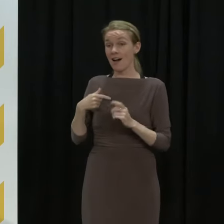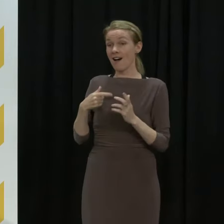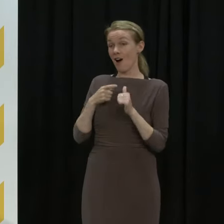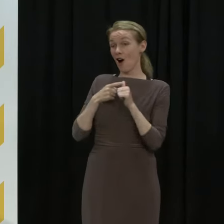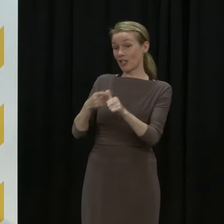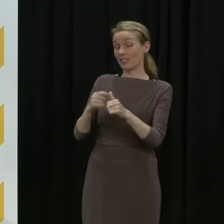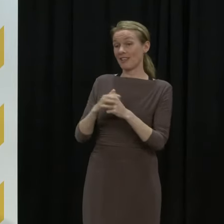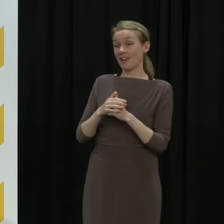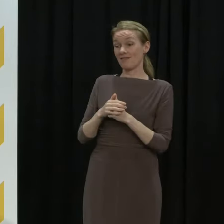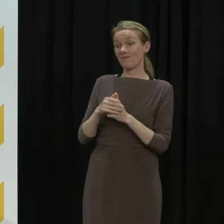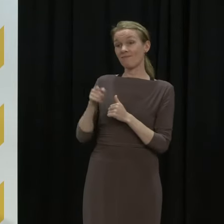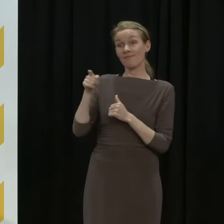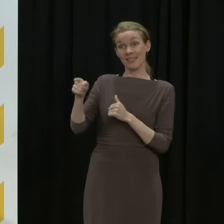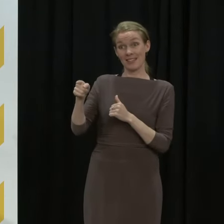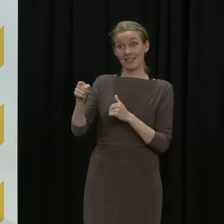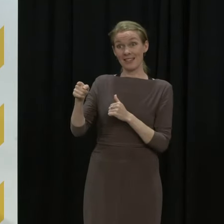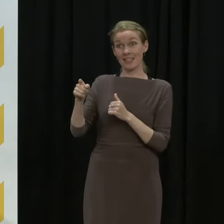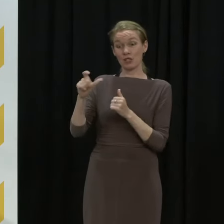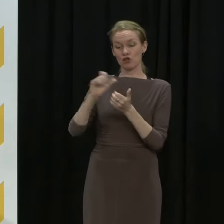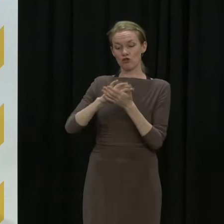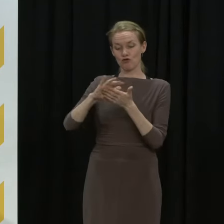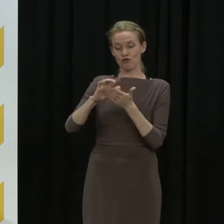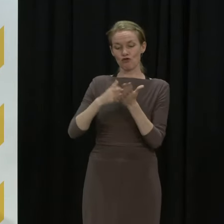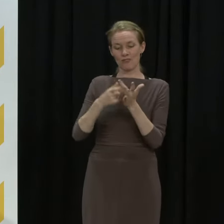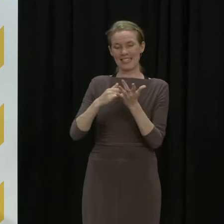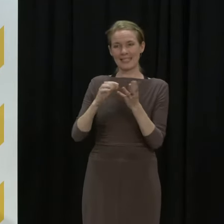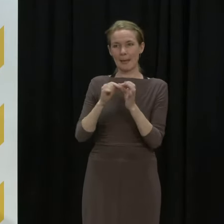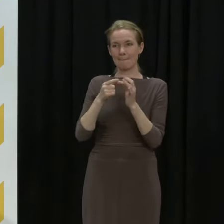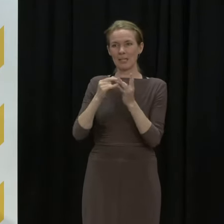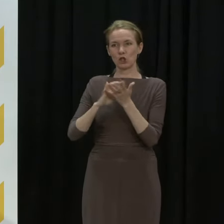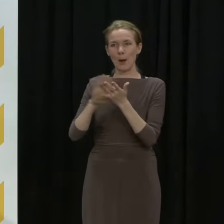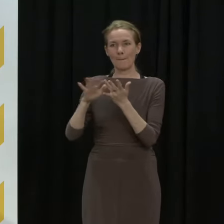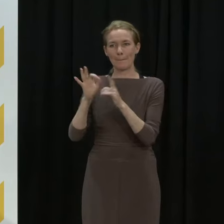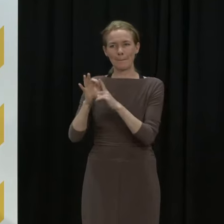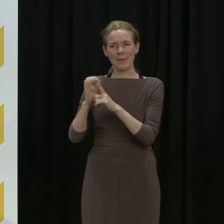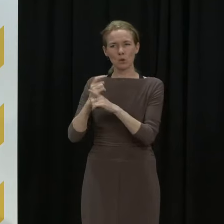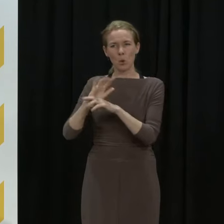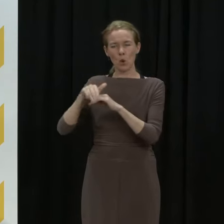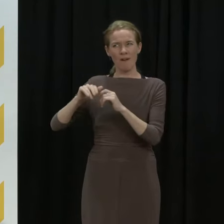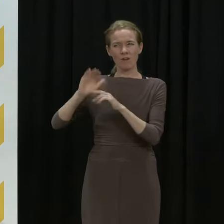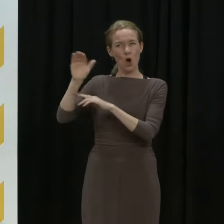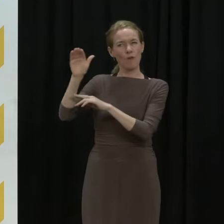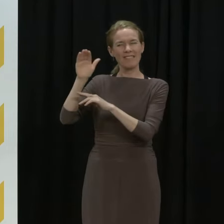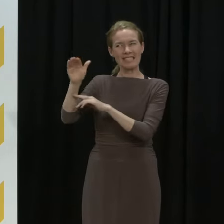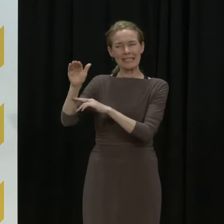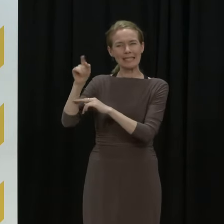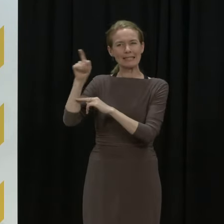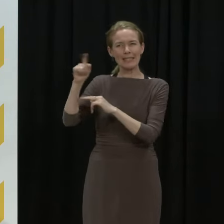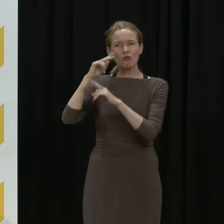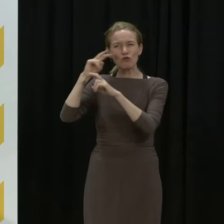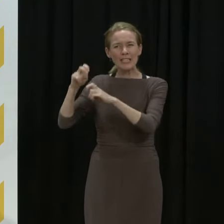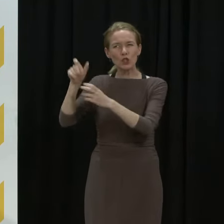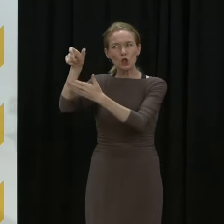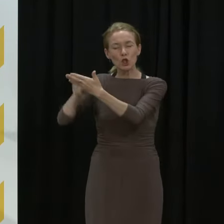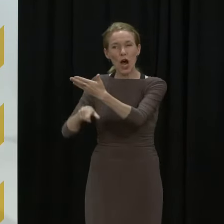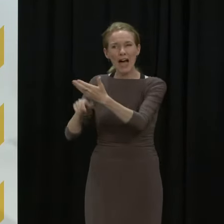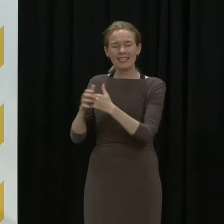from the United States where they have very limited public health controls in place.